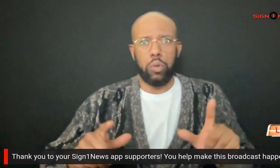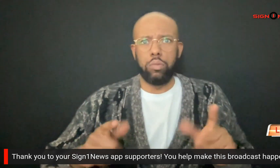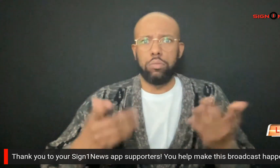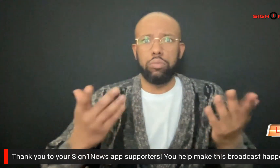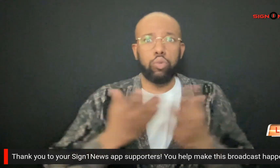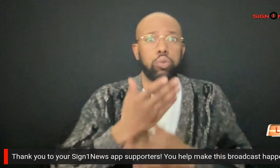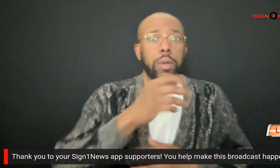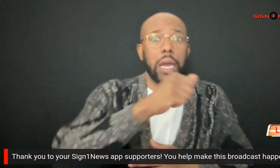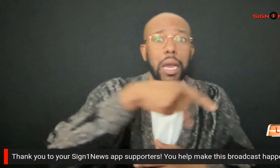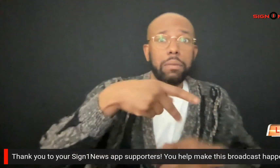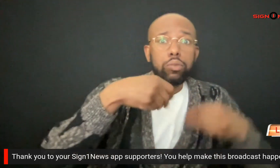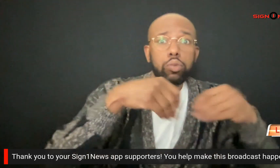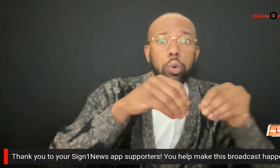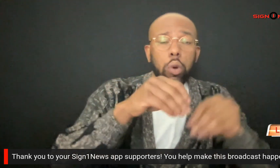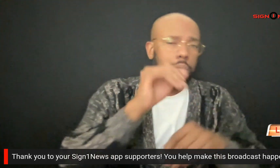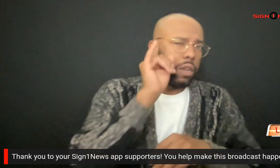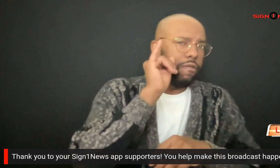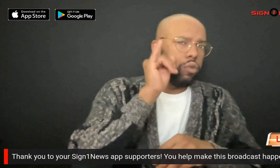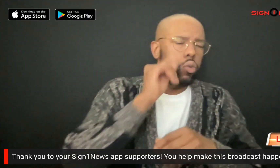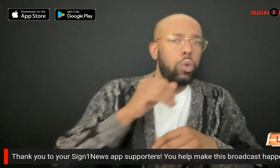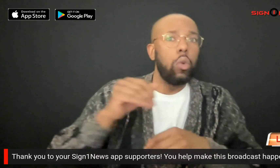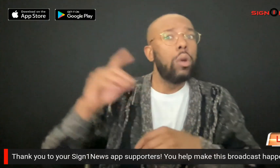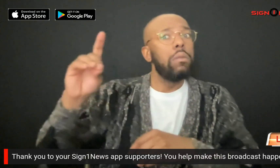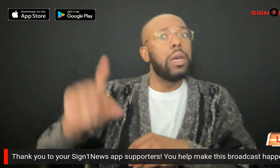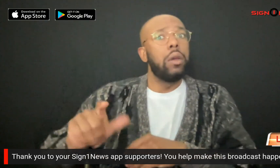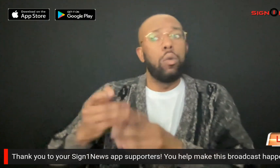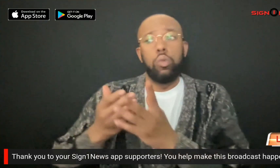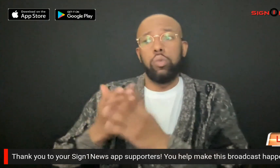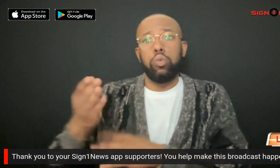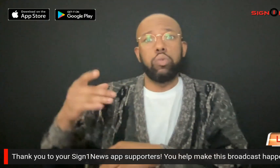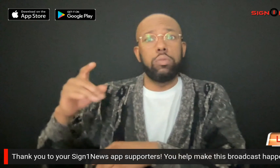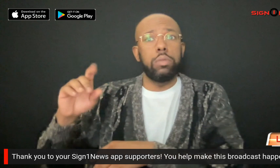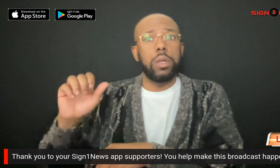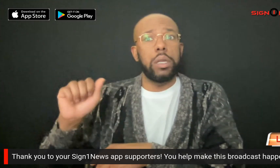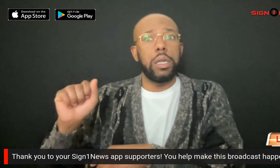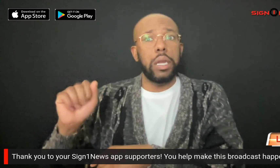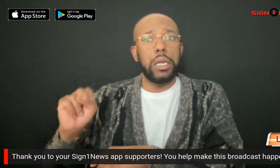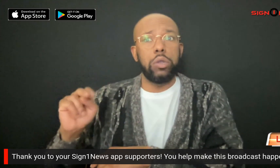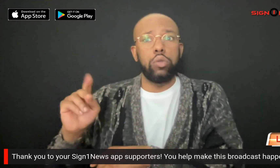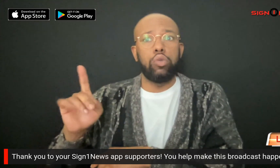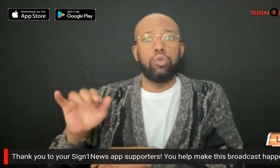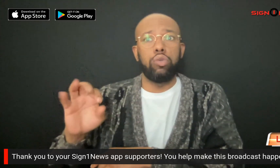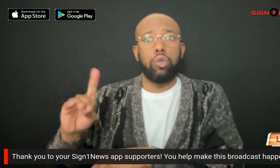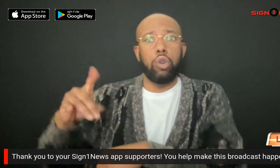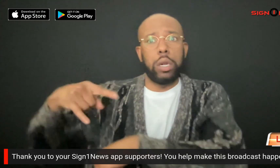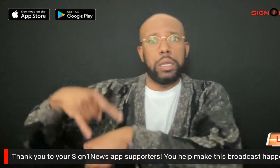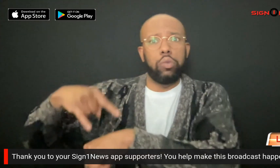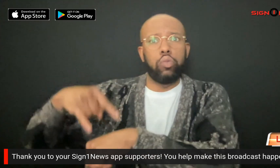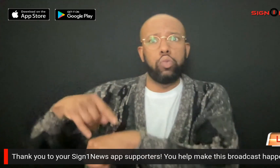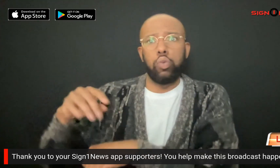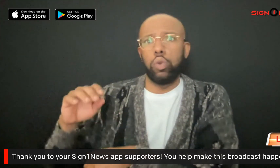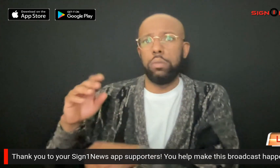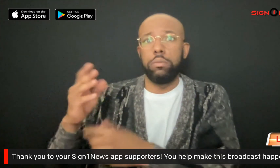to download the Sign1News app by heading to the app store or Google play store on your smart phone